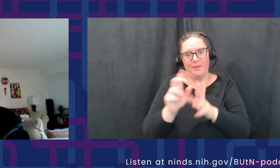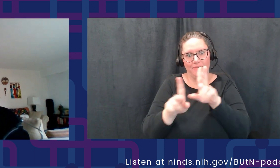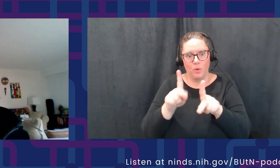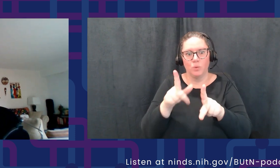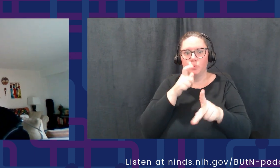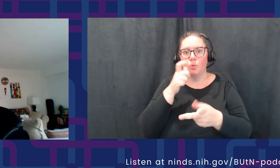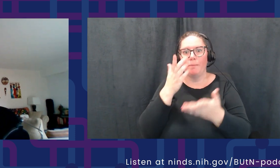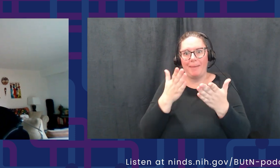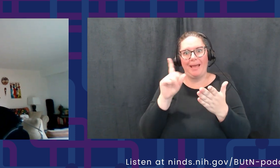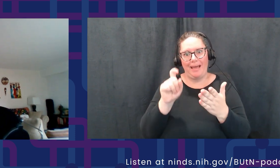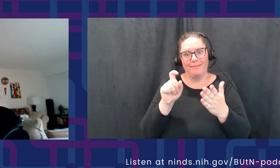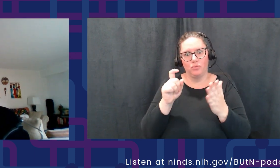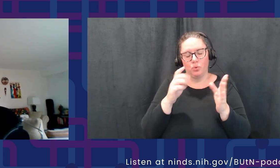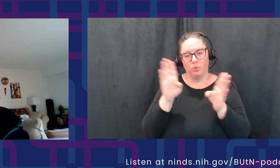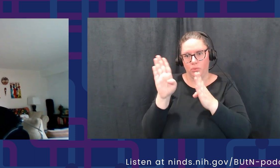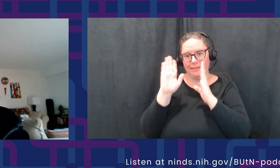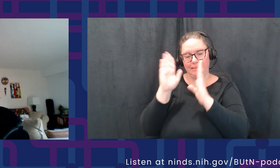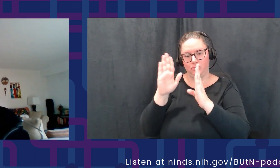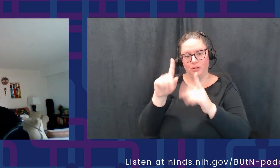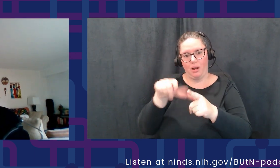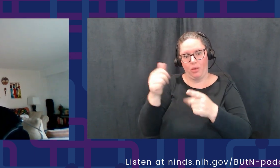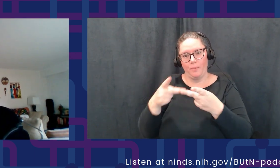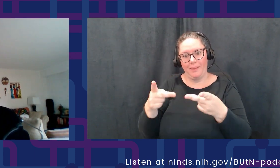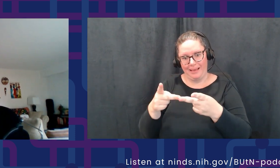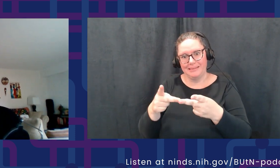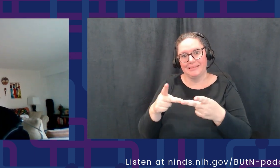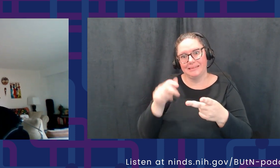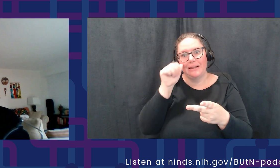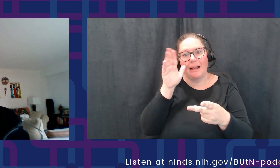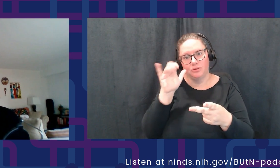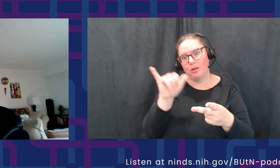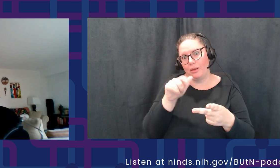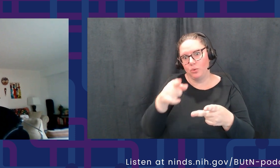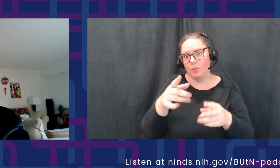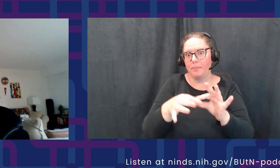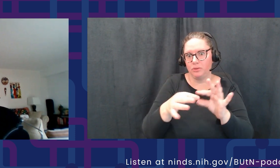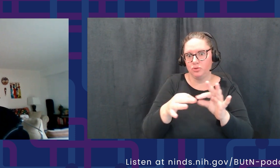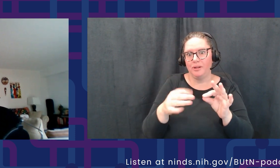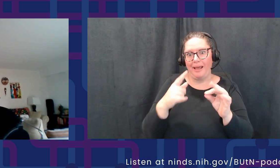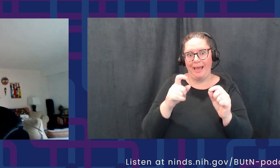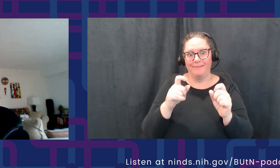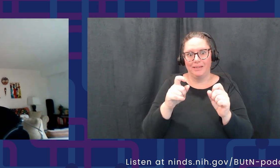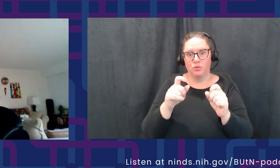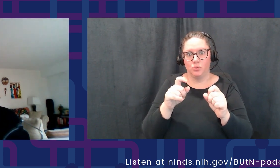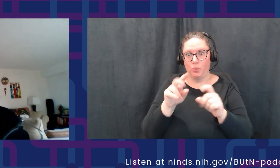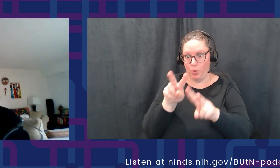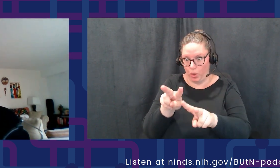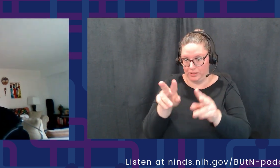their attention in other places, Alicia. Like talking about having to go between a slide and an interpreter.